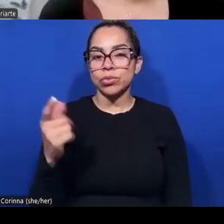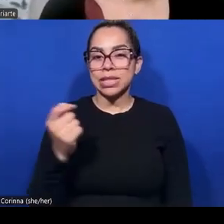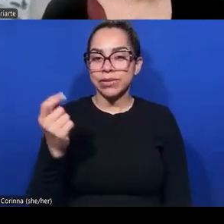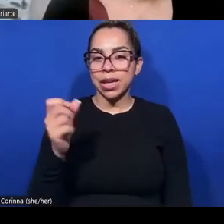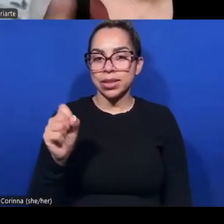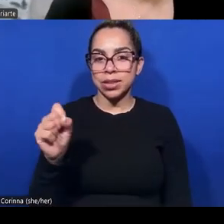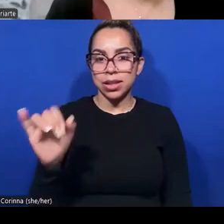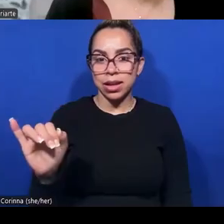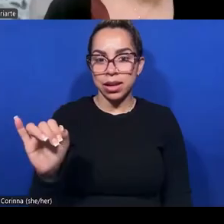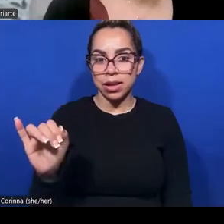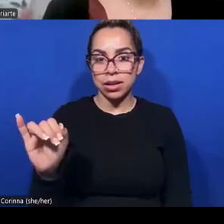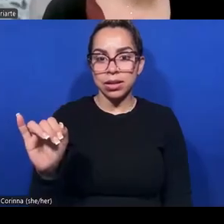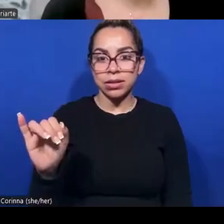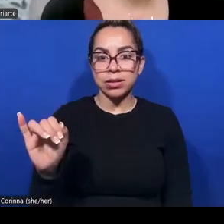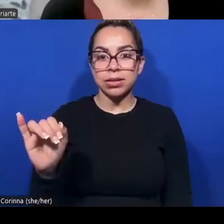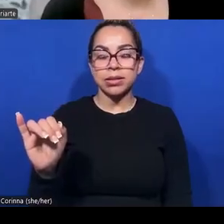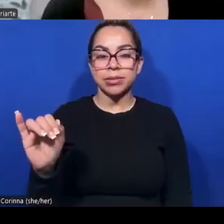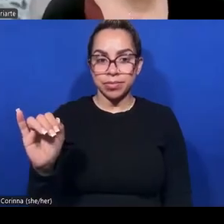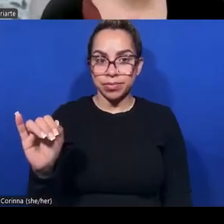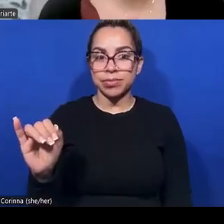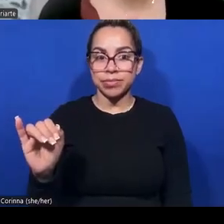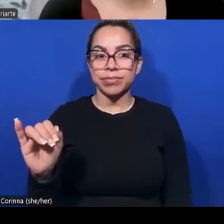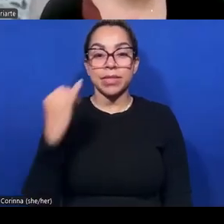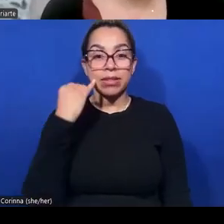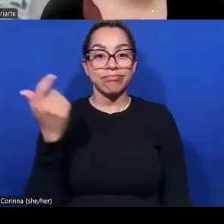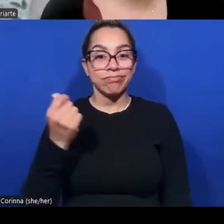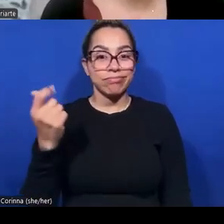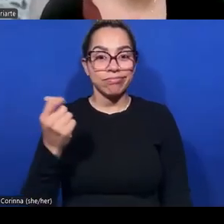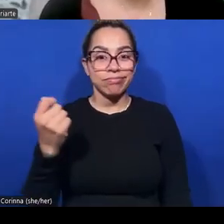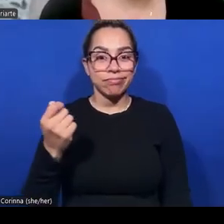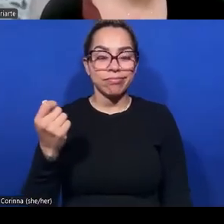If you are receiving SSI benefits, the maximum that you can receive.